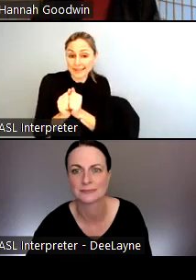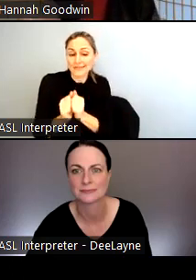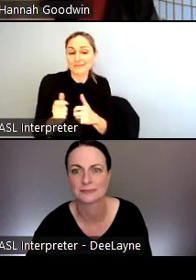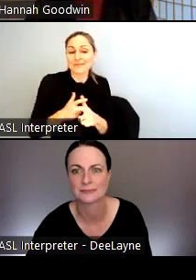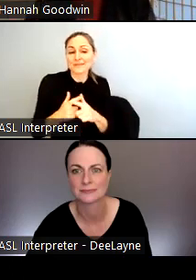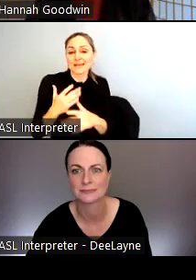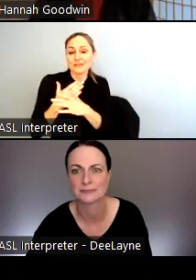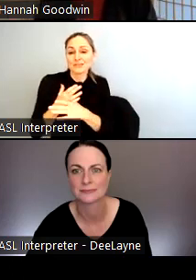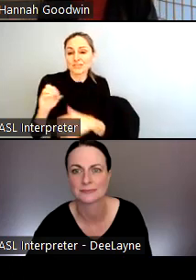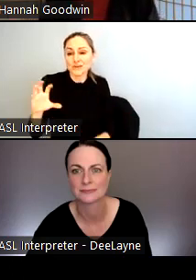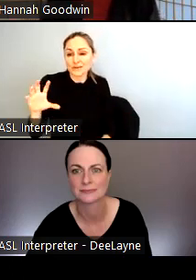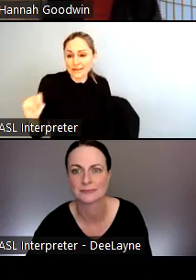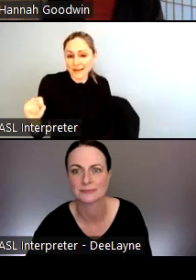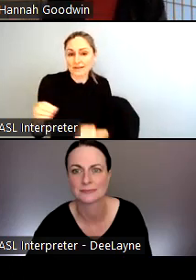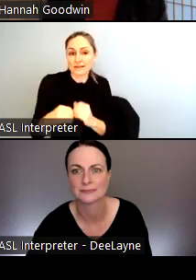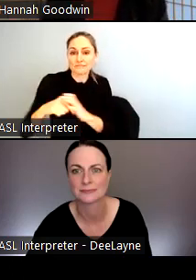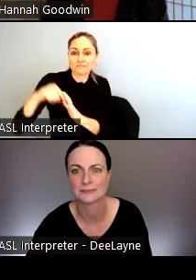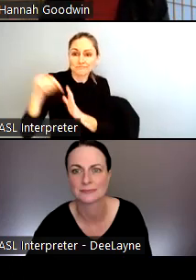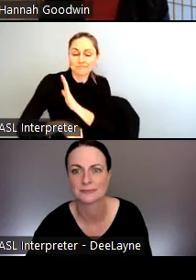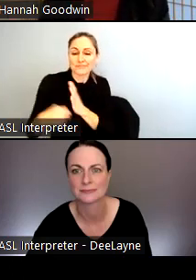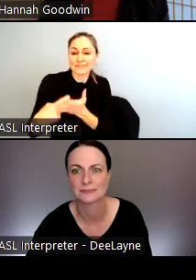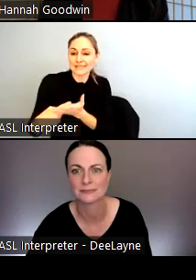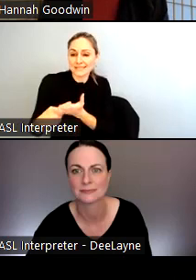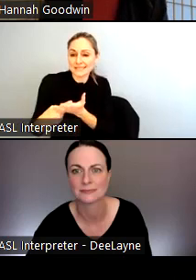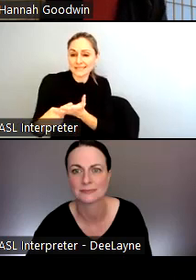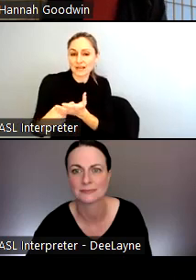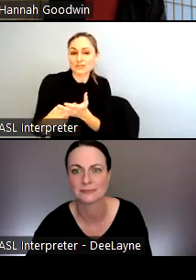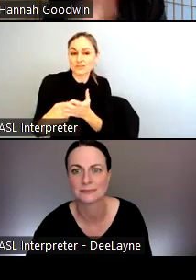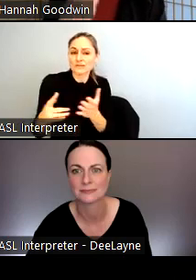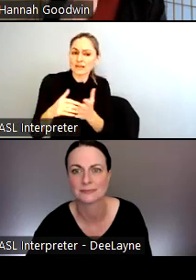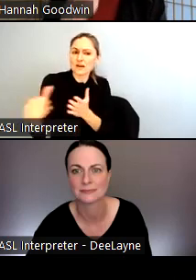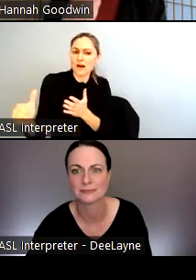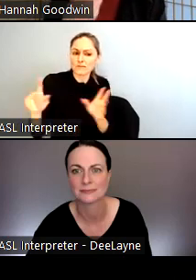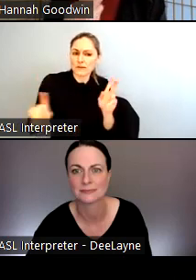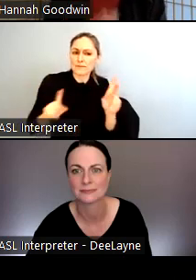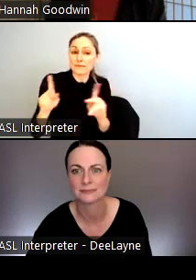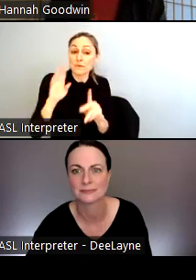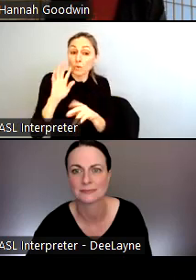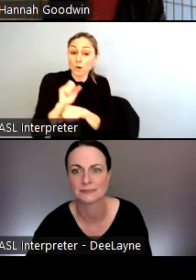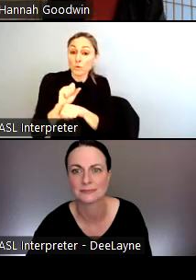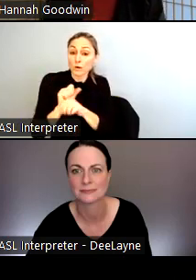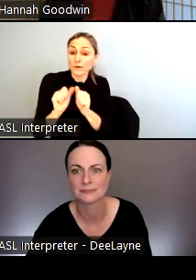and then having further discussion. And often, people will work in teams to lead these.